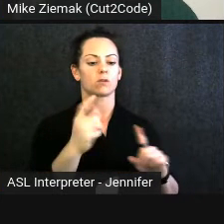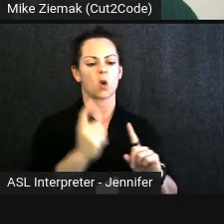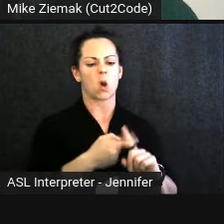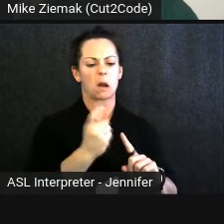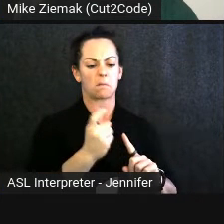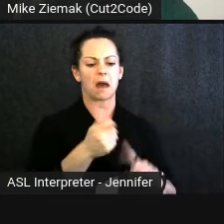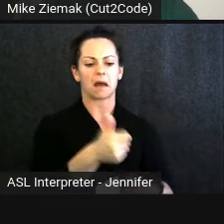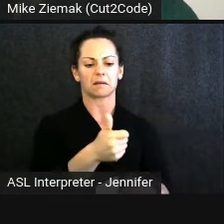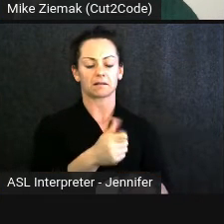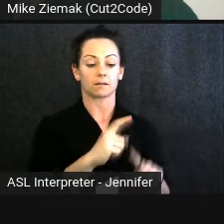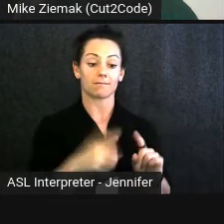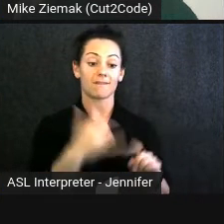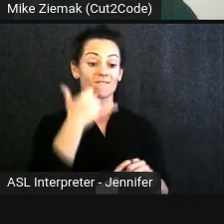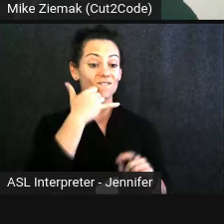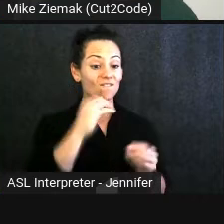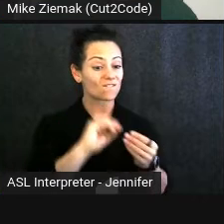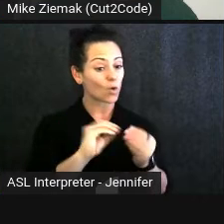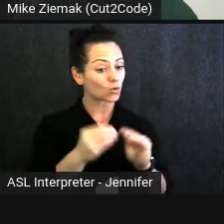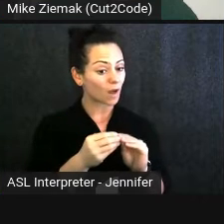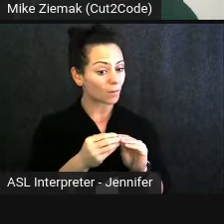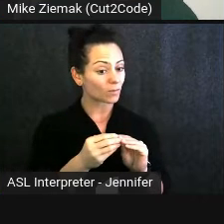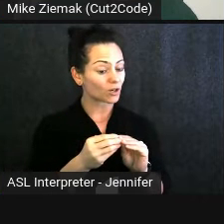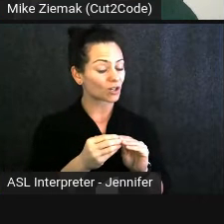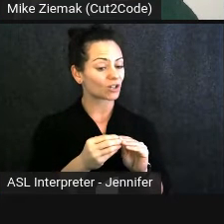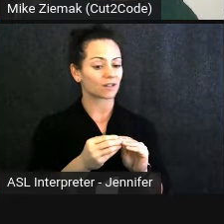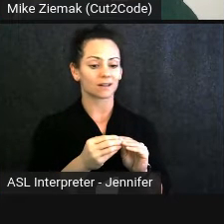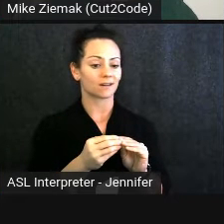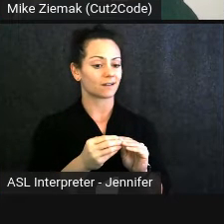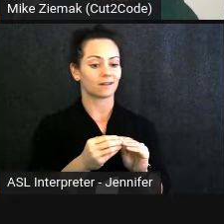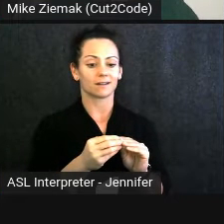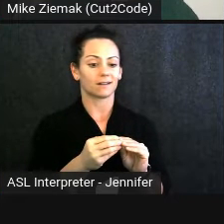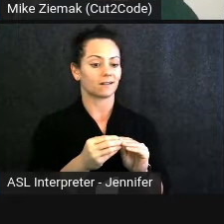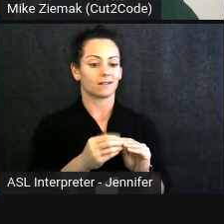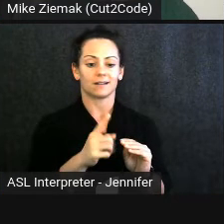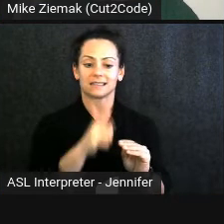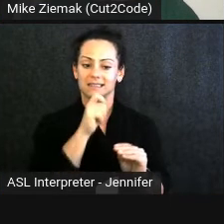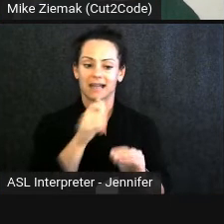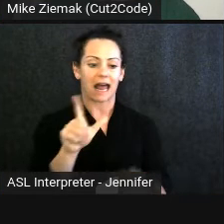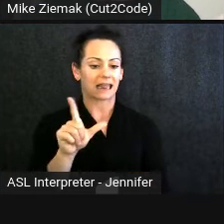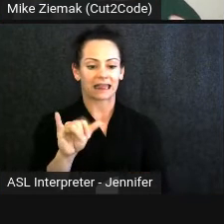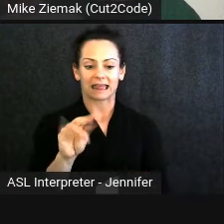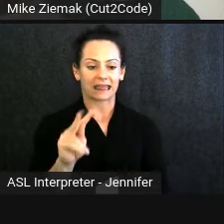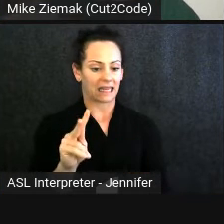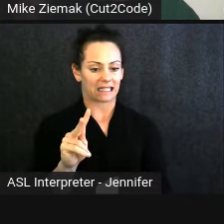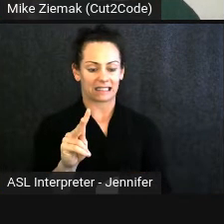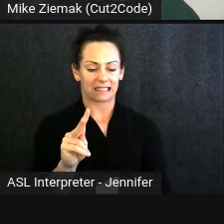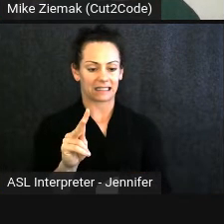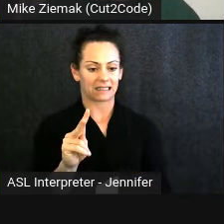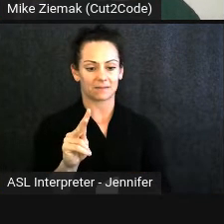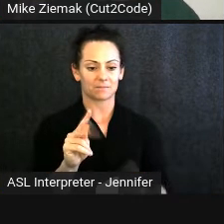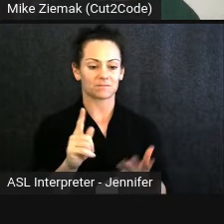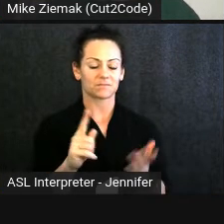The phone numbers though, they're not rendered by default as links, because also they have slightly different formatting,